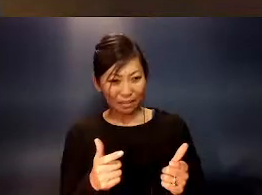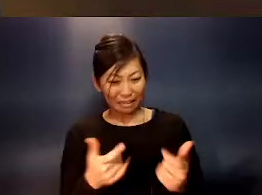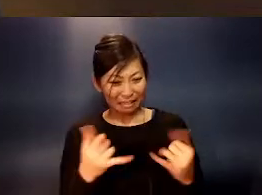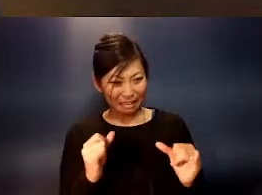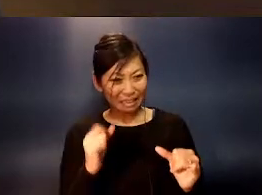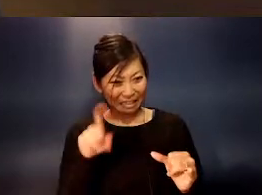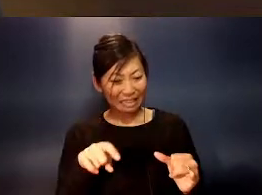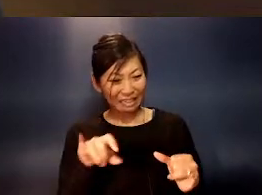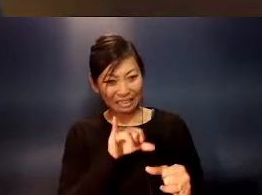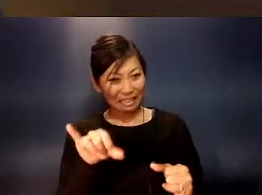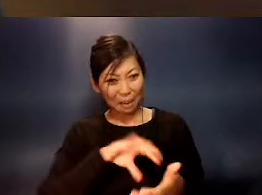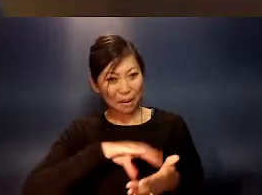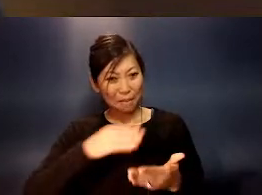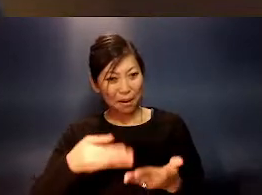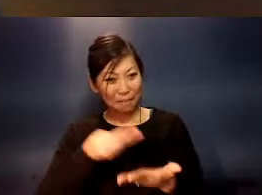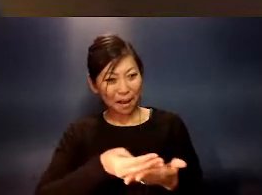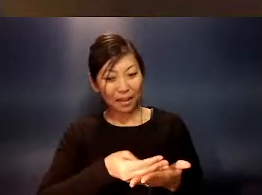AND I ALSO WILL NOTE THAT THE PEOPLE I REPRESENT VOTED